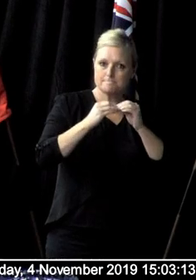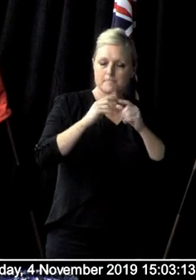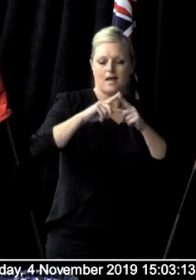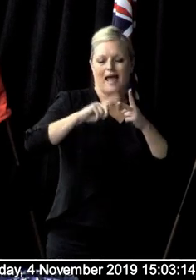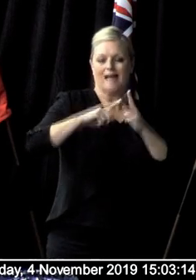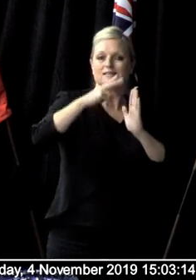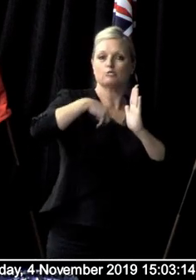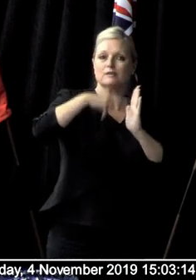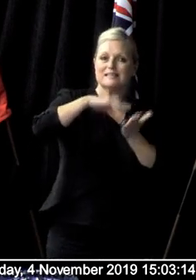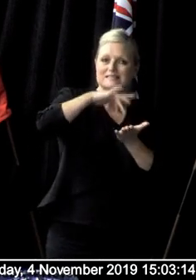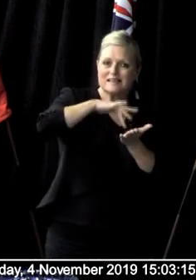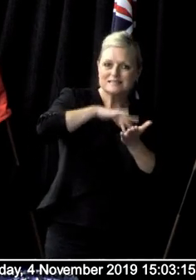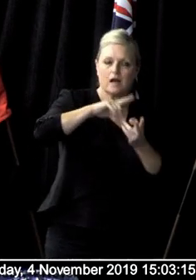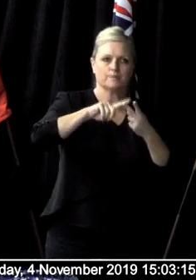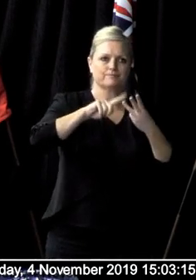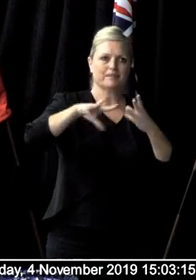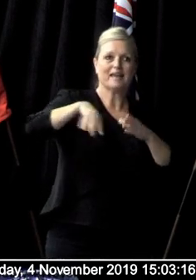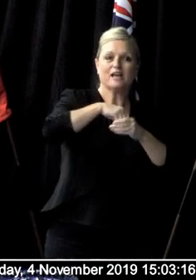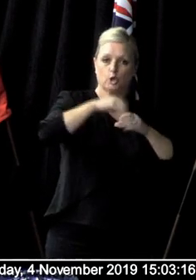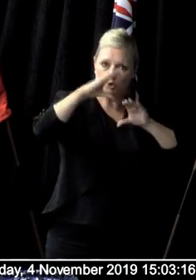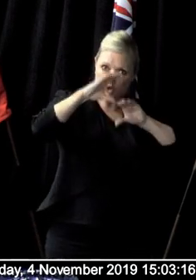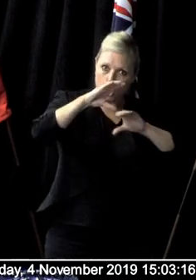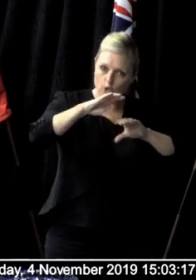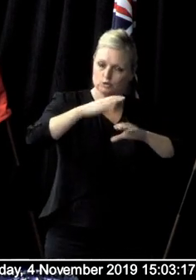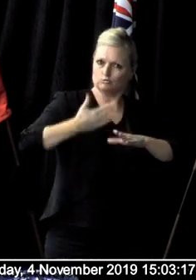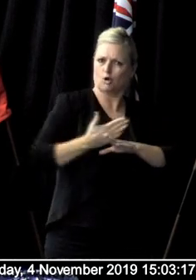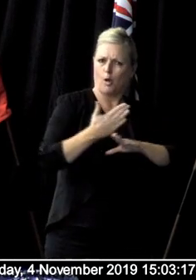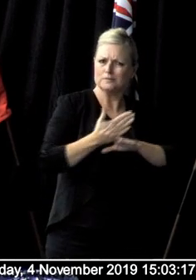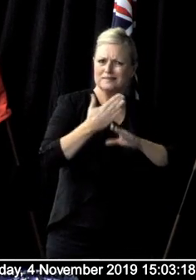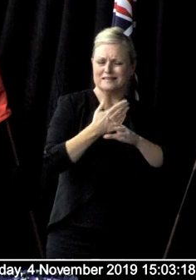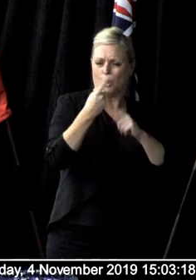coach positions, a number of very helpful positions, actually, in the Department of